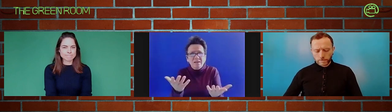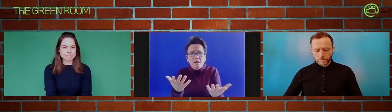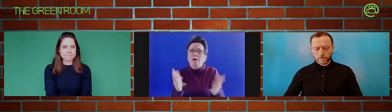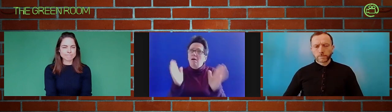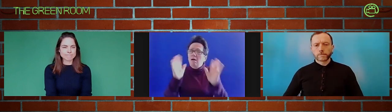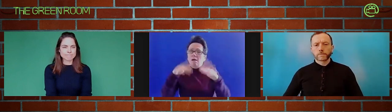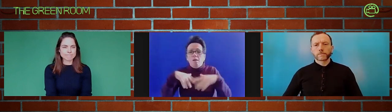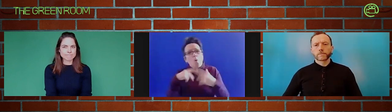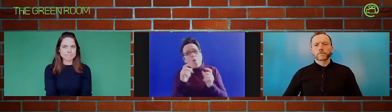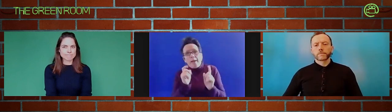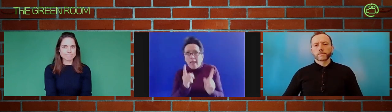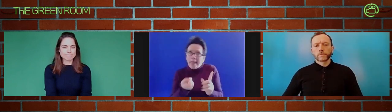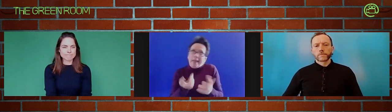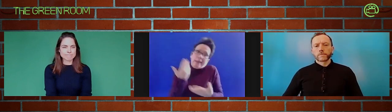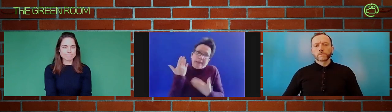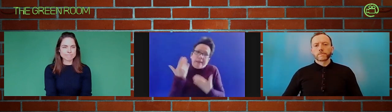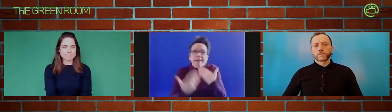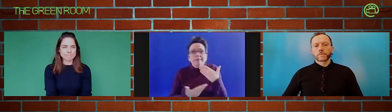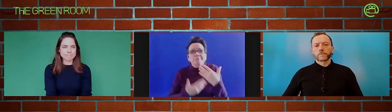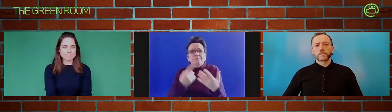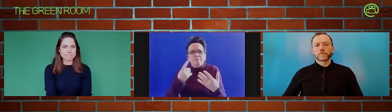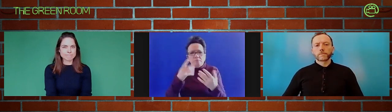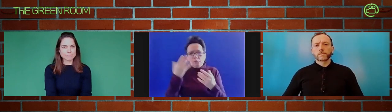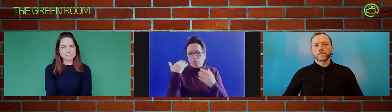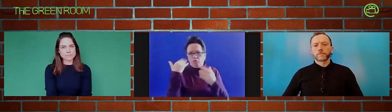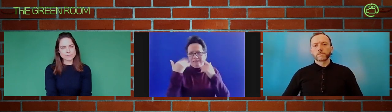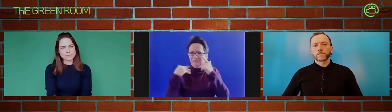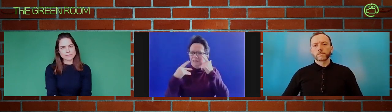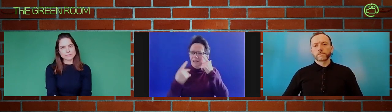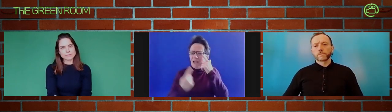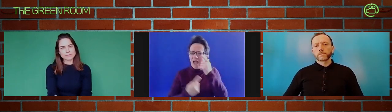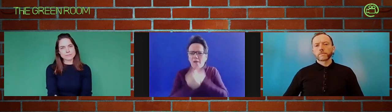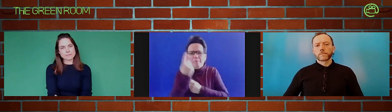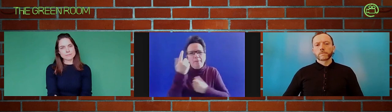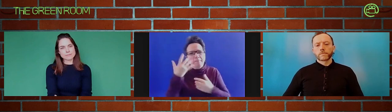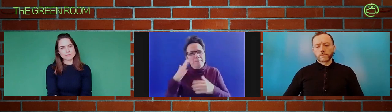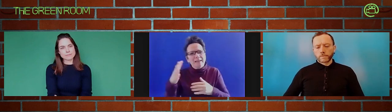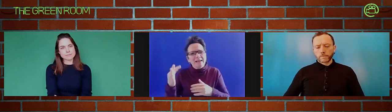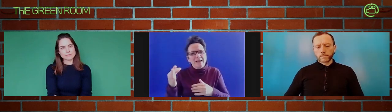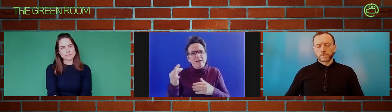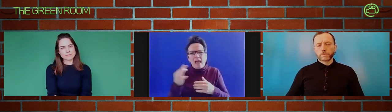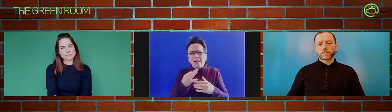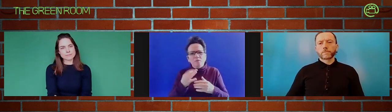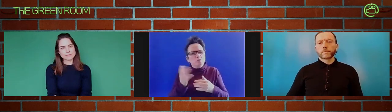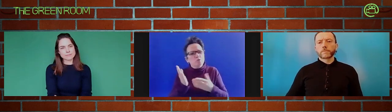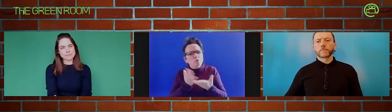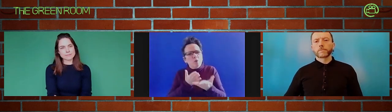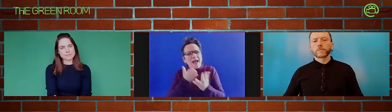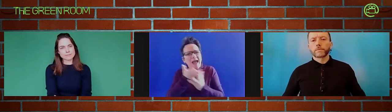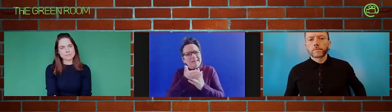And then another one recently where we were asked to provide access needs. And I turn up and they weren't provided